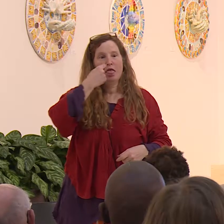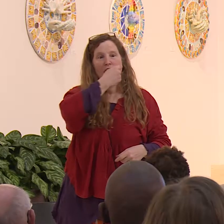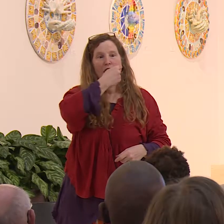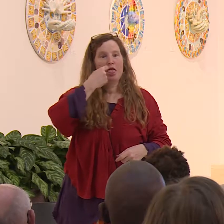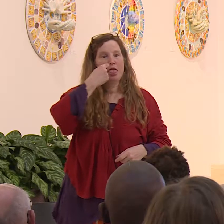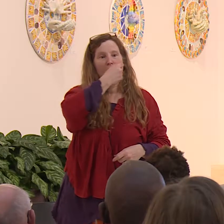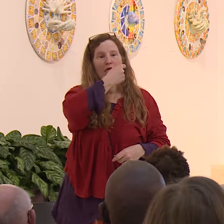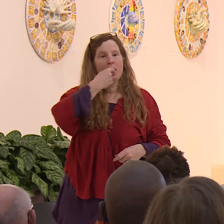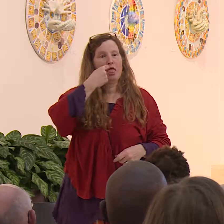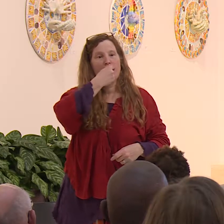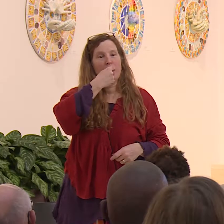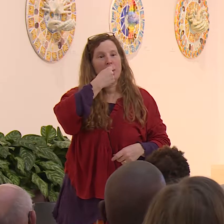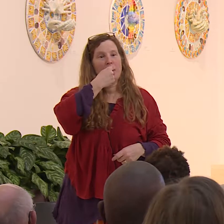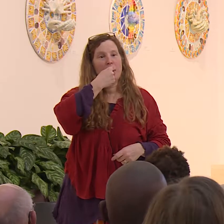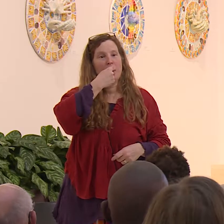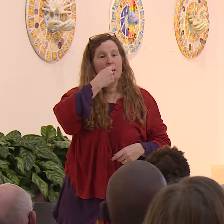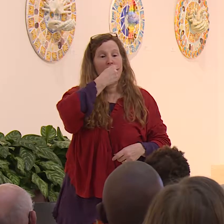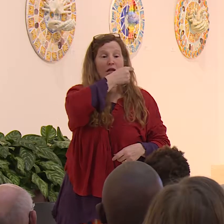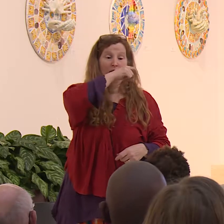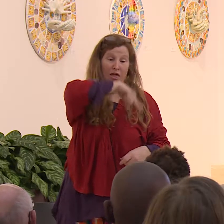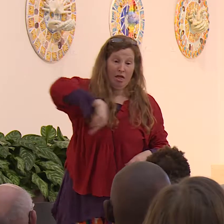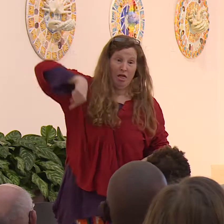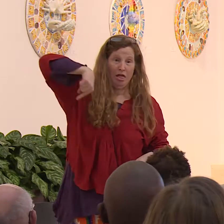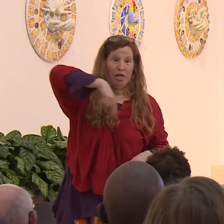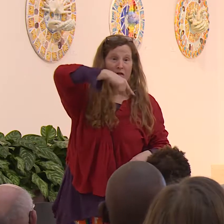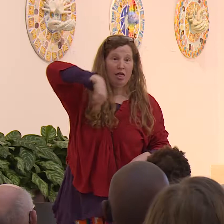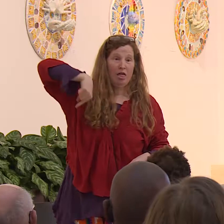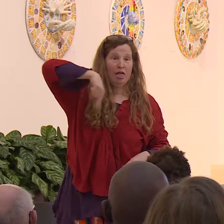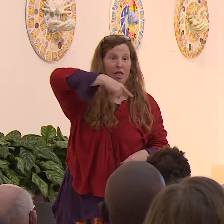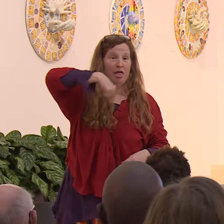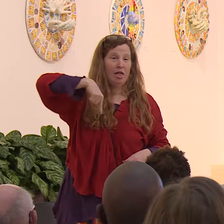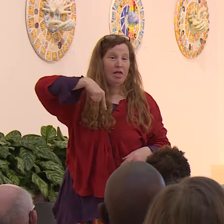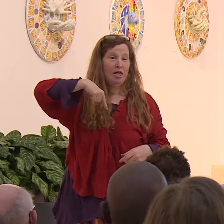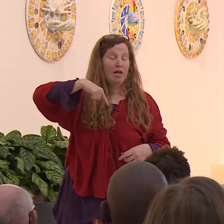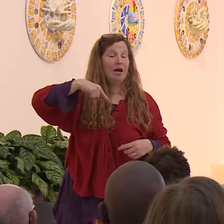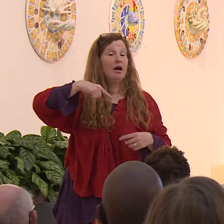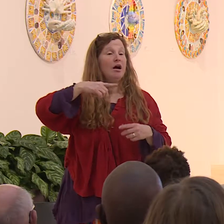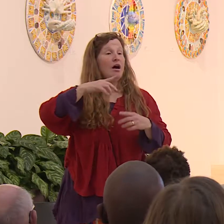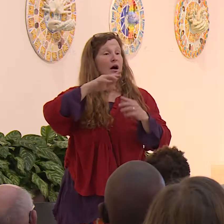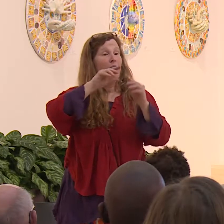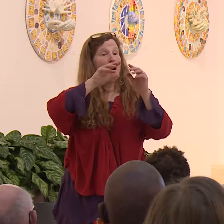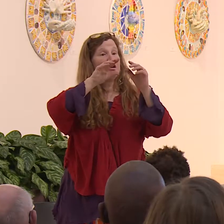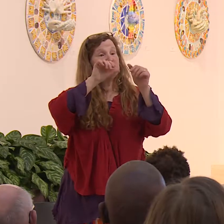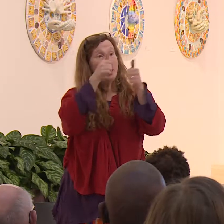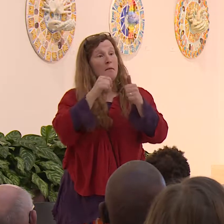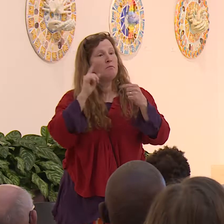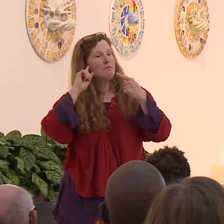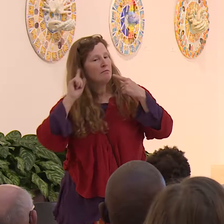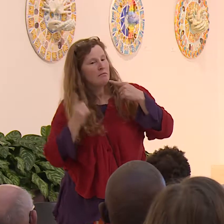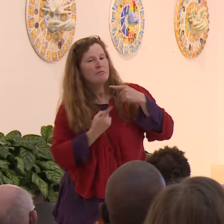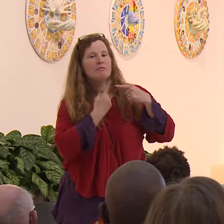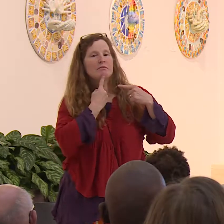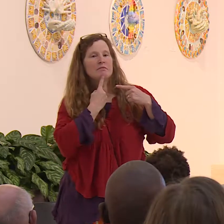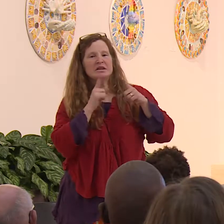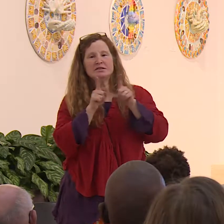locking me in, parts of me in because I-- so much focus on the mouth and the ear.